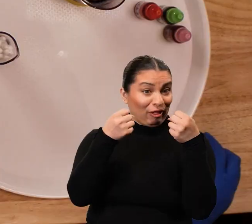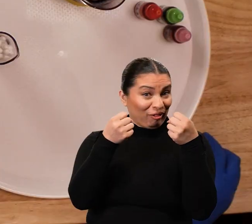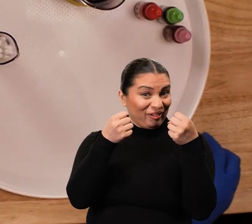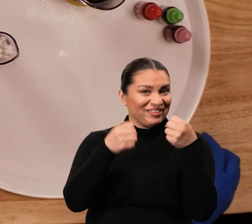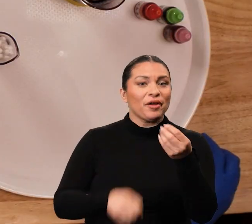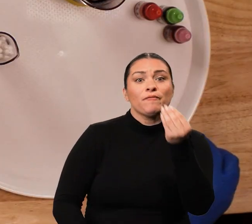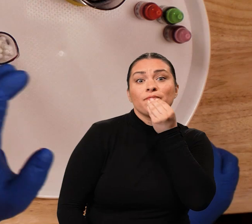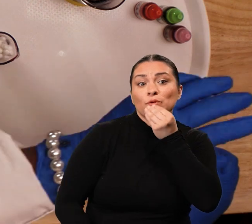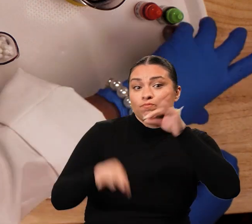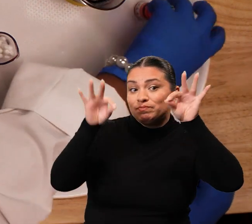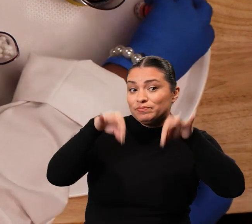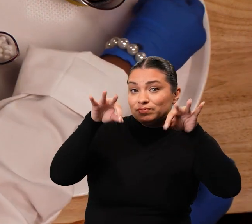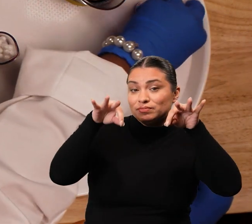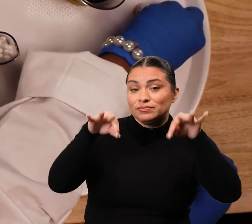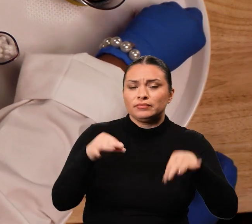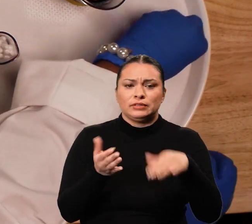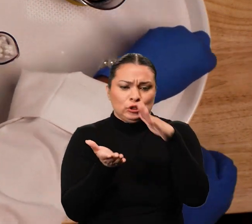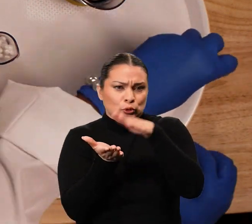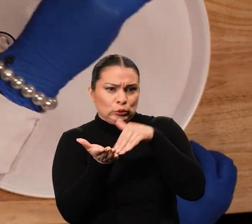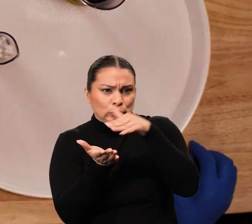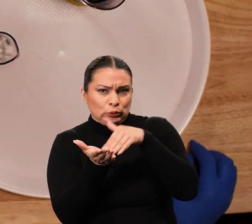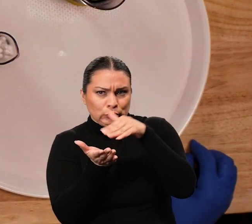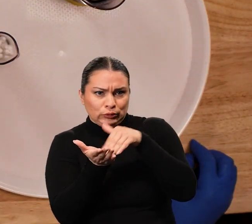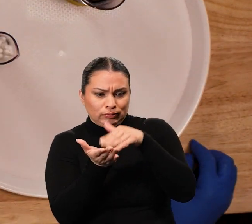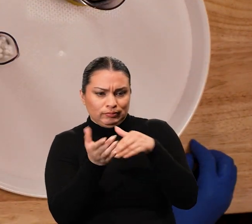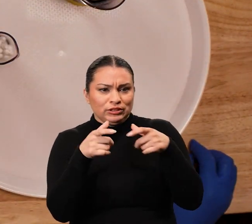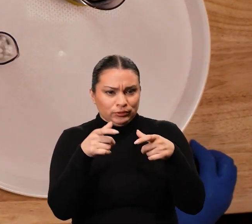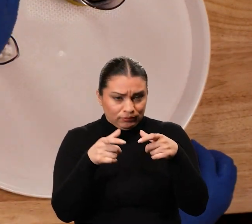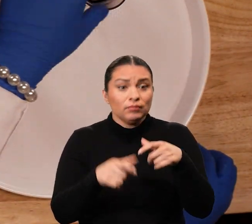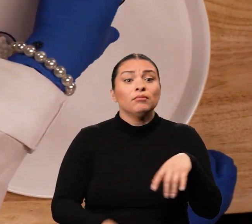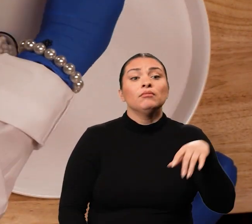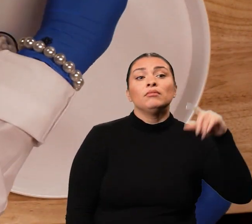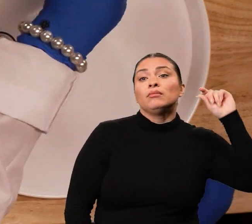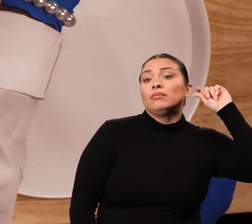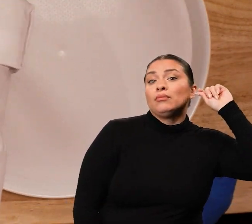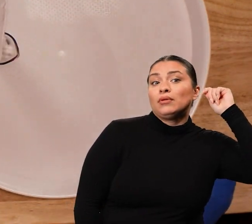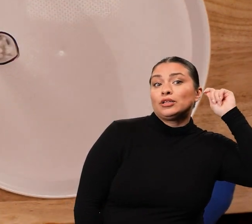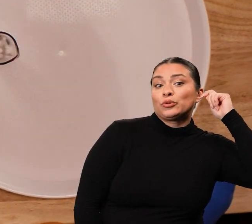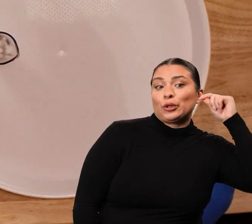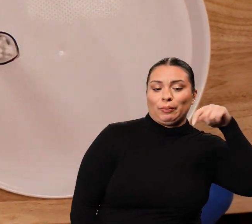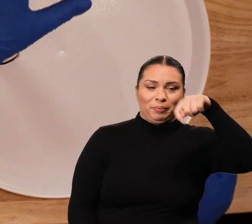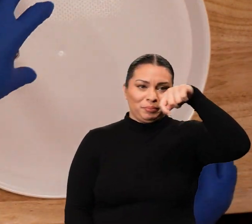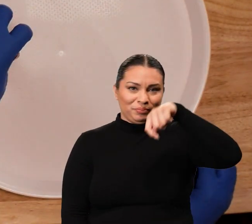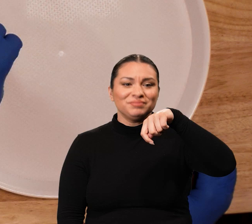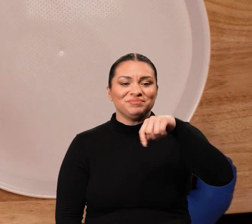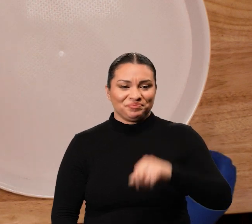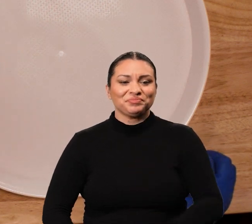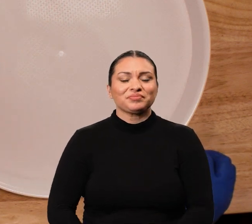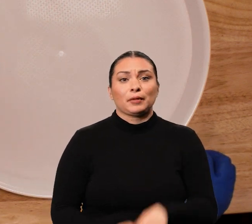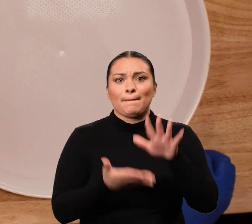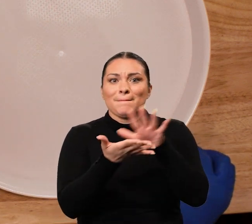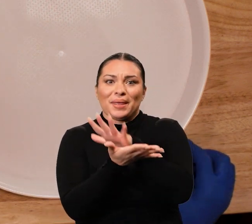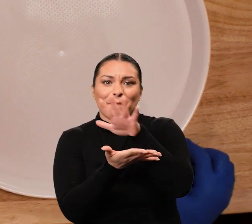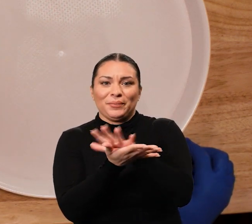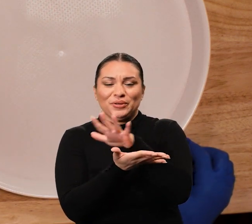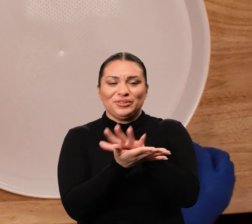We need milk, food coloring, dish soap, and Q-tips,